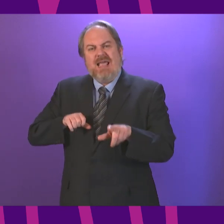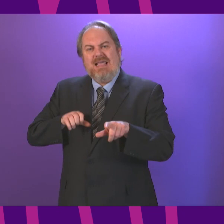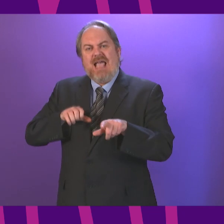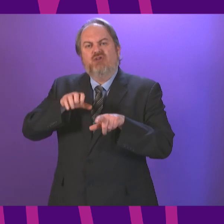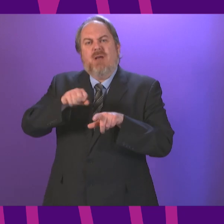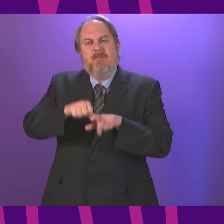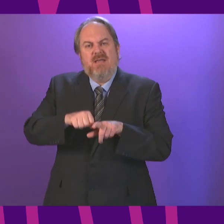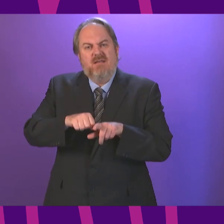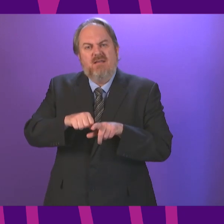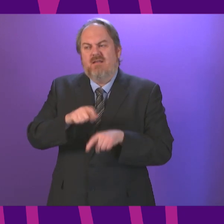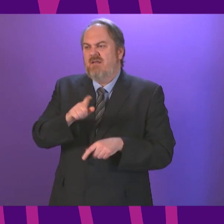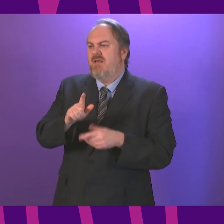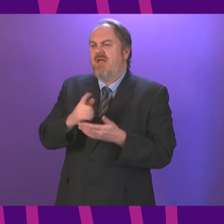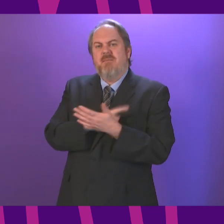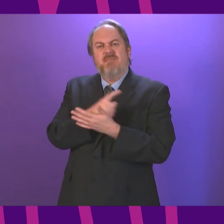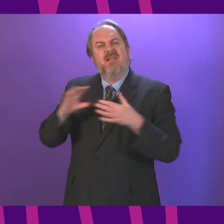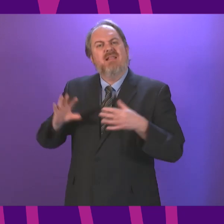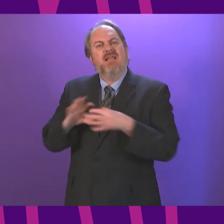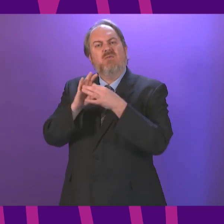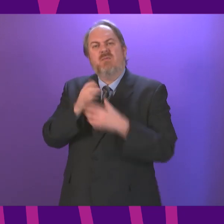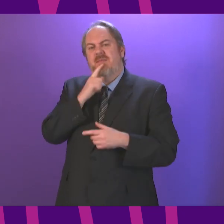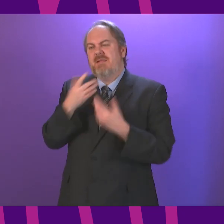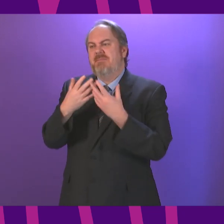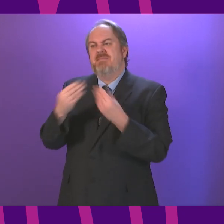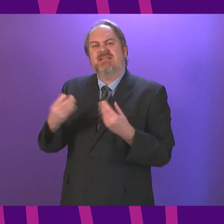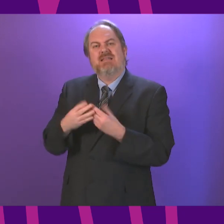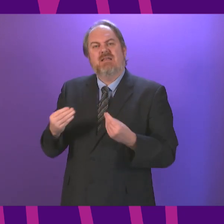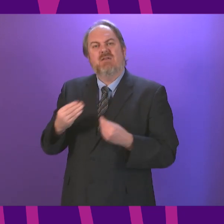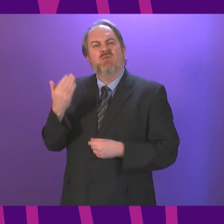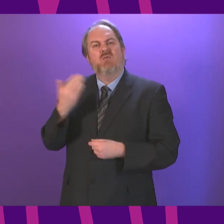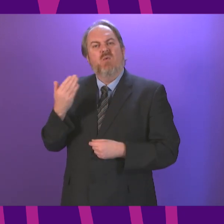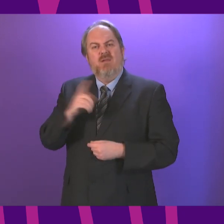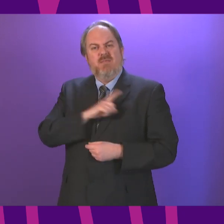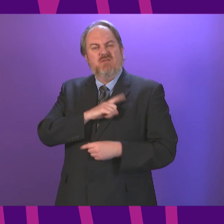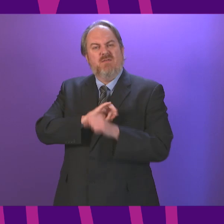talking about pupils affected by the pandemic, as that assumes that all children have fallen behind.